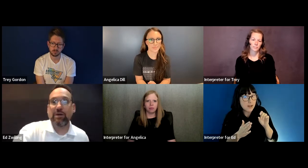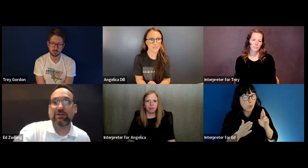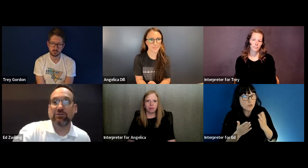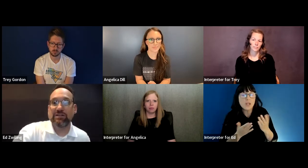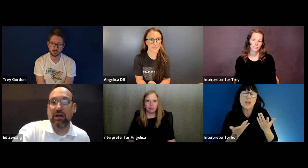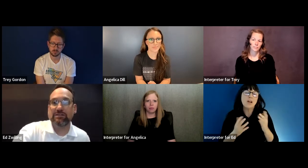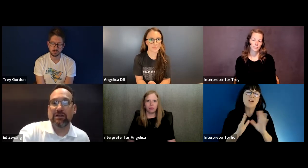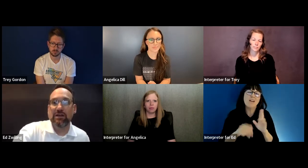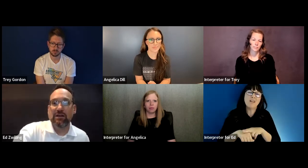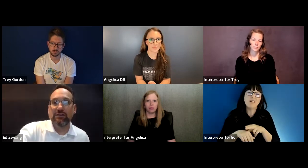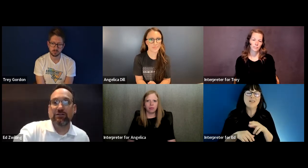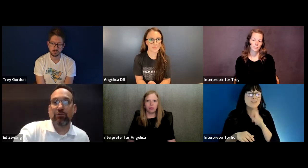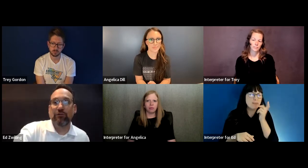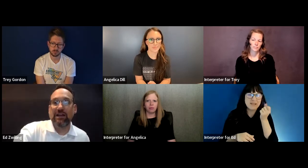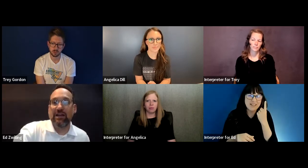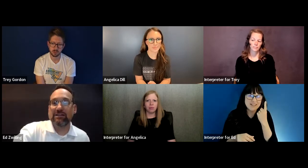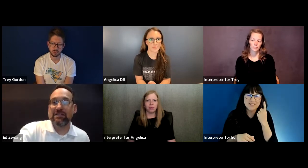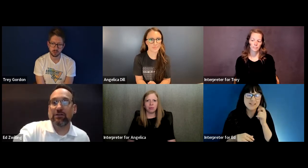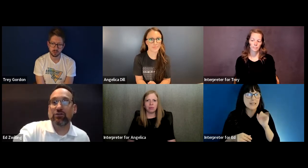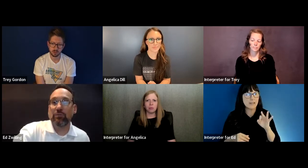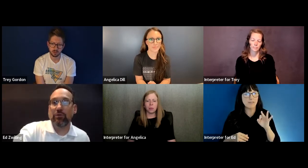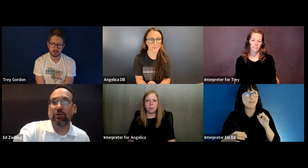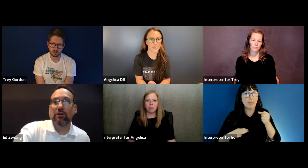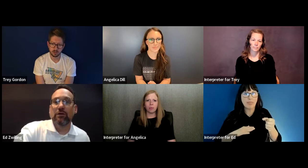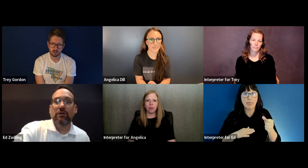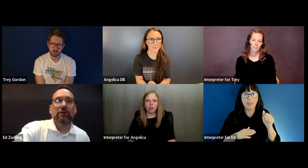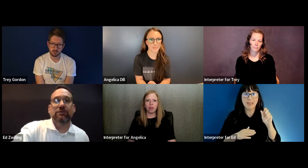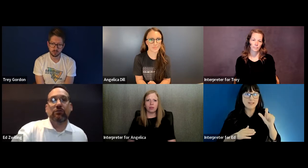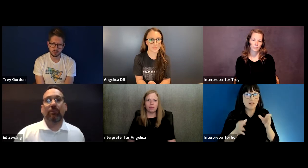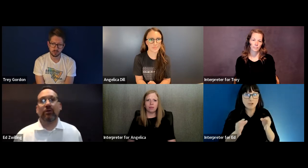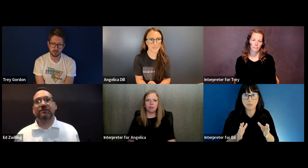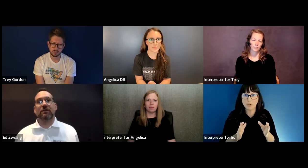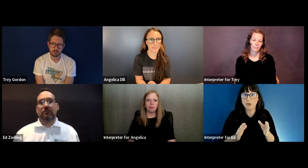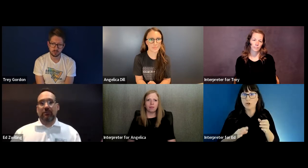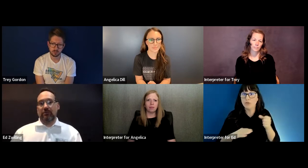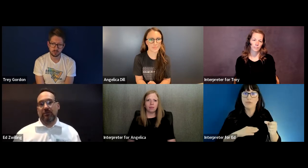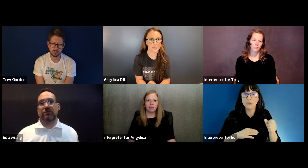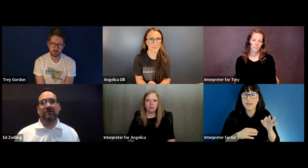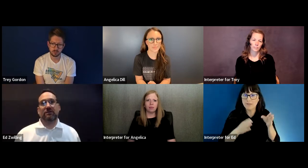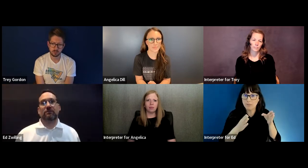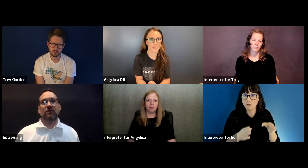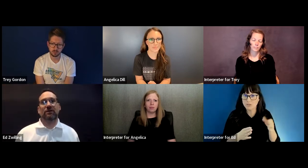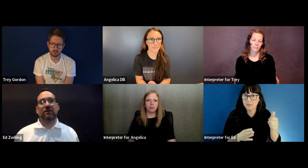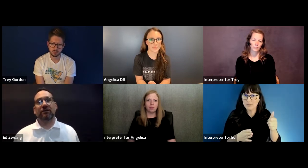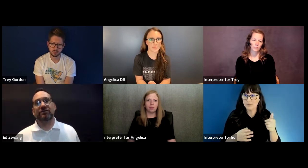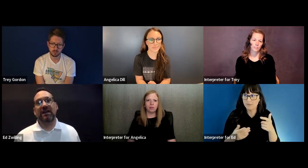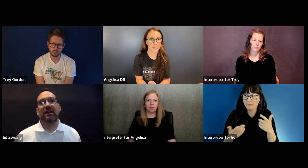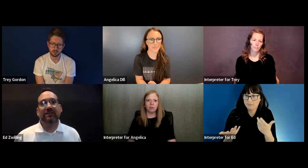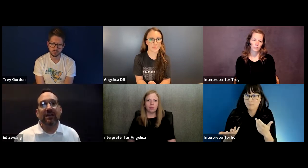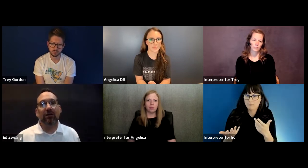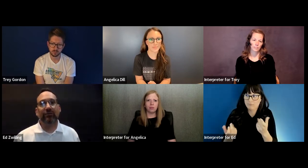make no sense to provide an asl interpreter to a person who doesn't who doesn't understand asl so